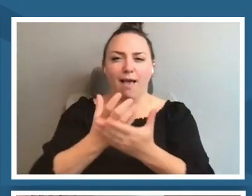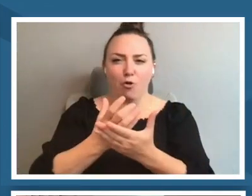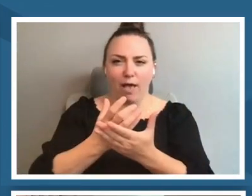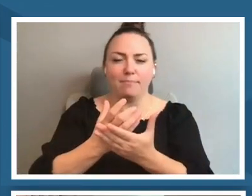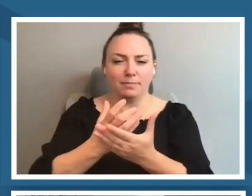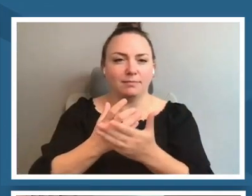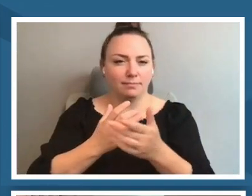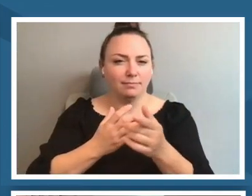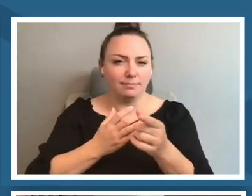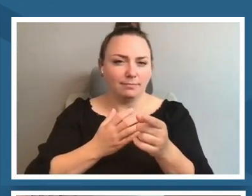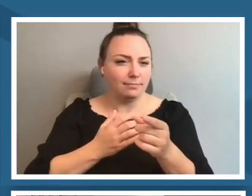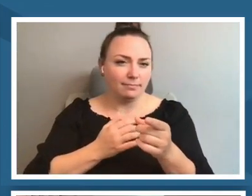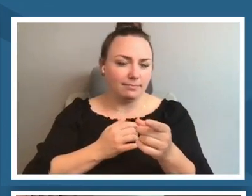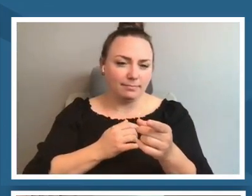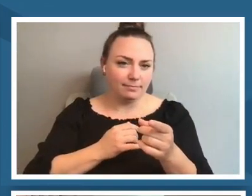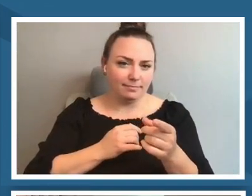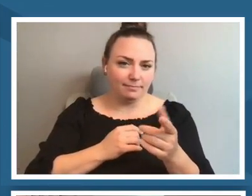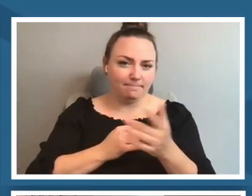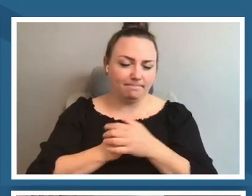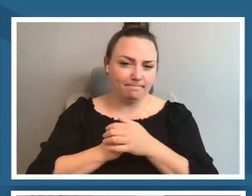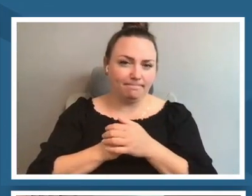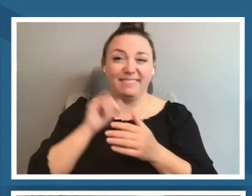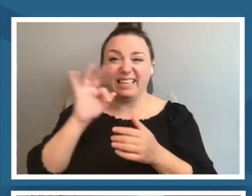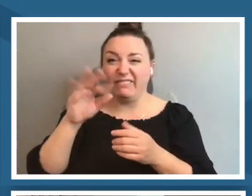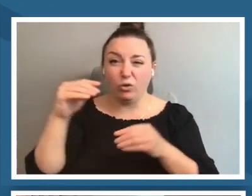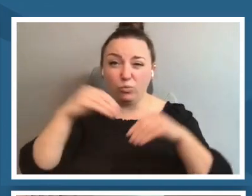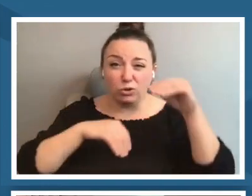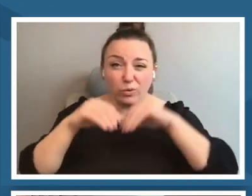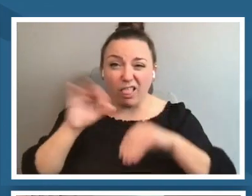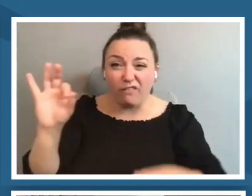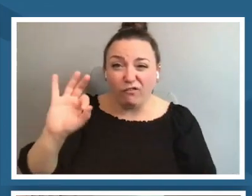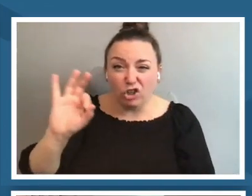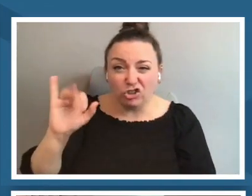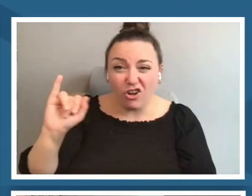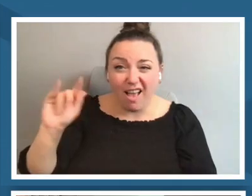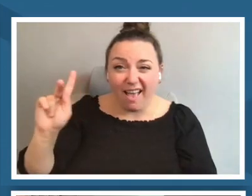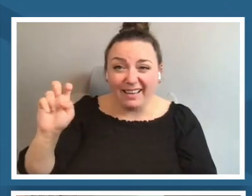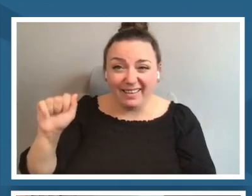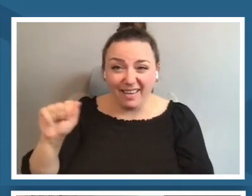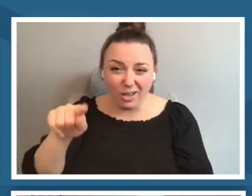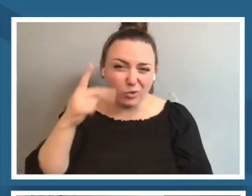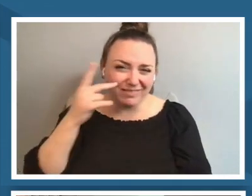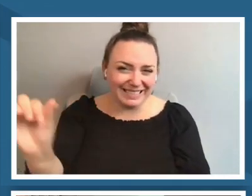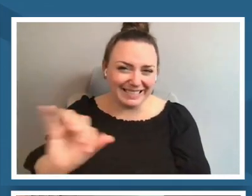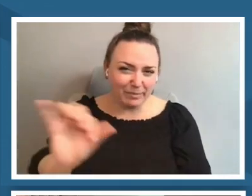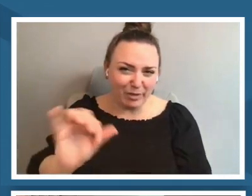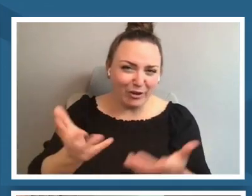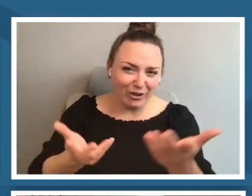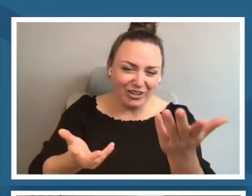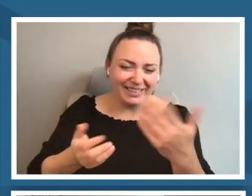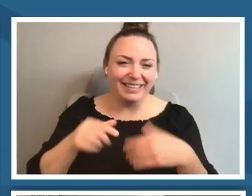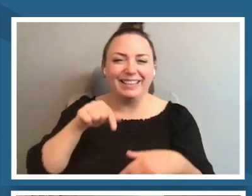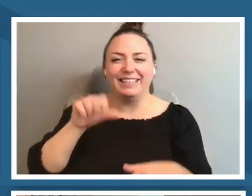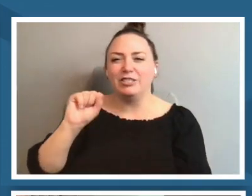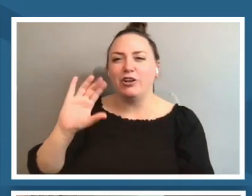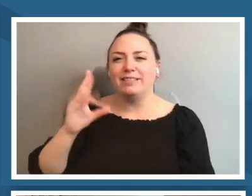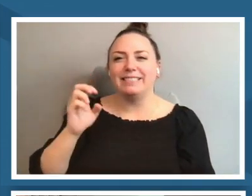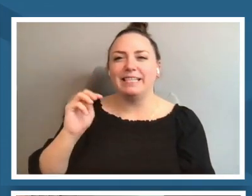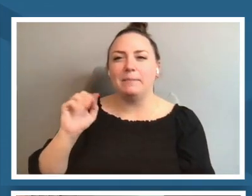anything such as ikea furniture we'll have seen a version of this so these are schematics which are